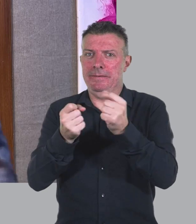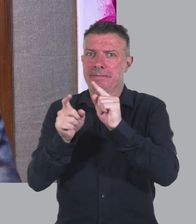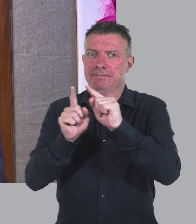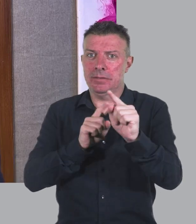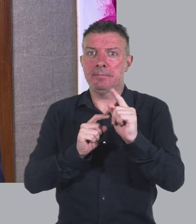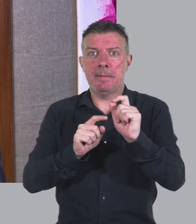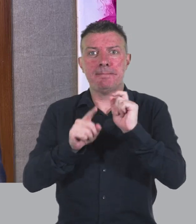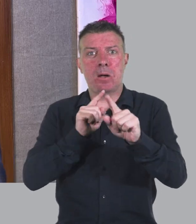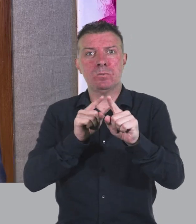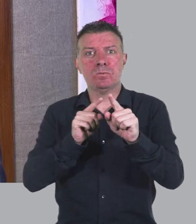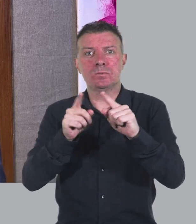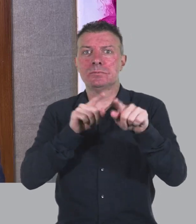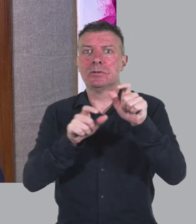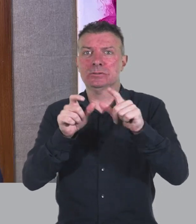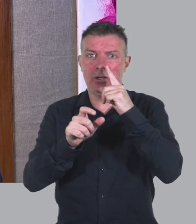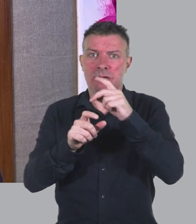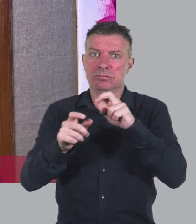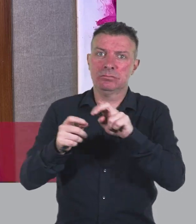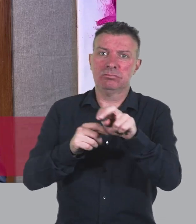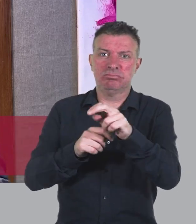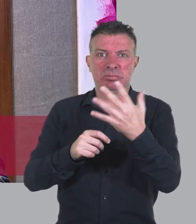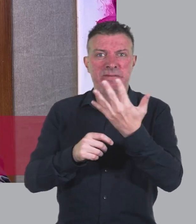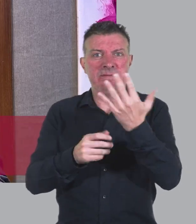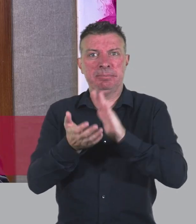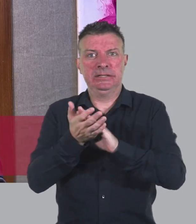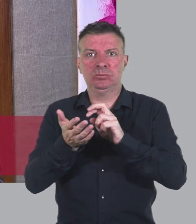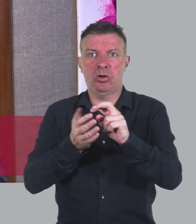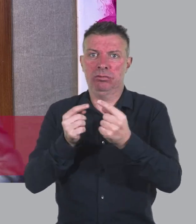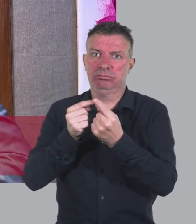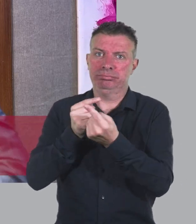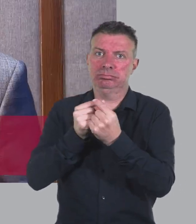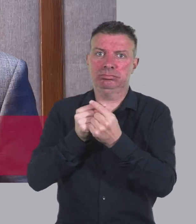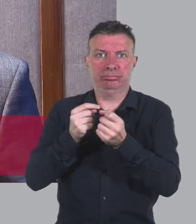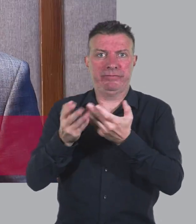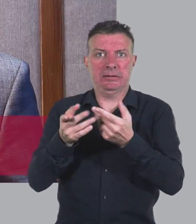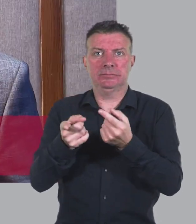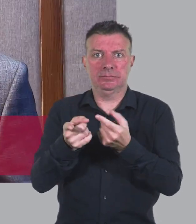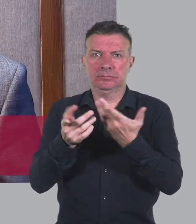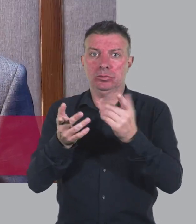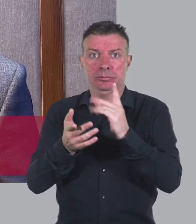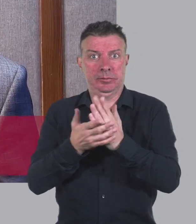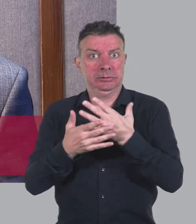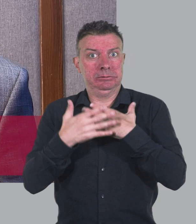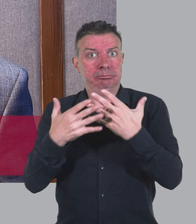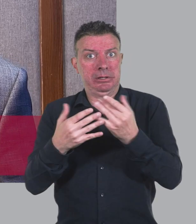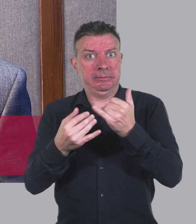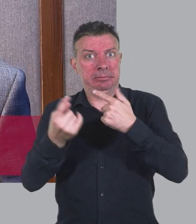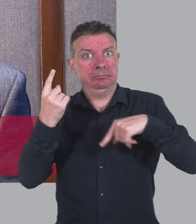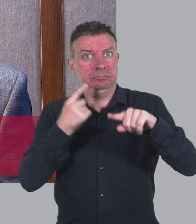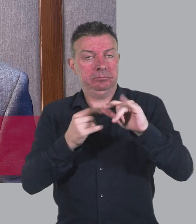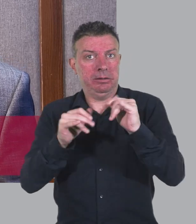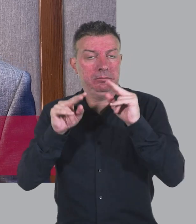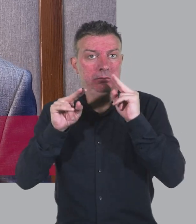Most patients can reach a provider within a 15-minute walk. And in what may come as a surprise to many,